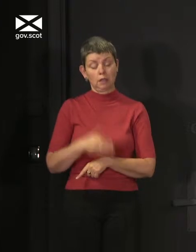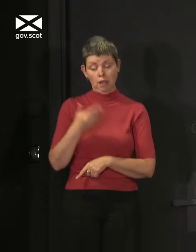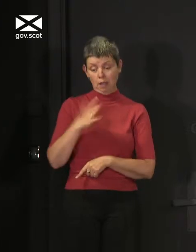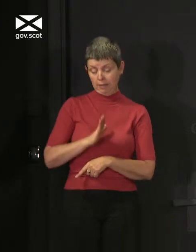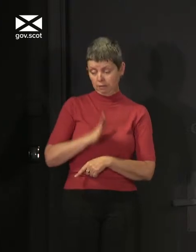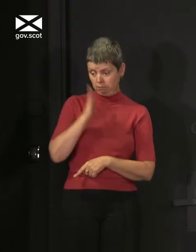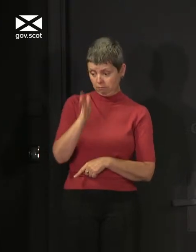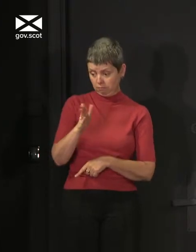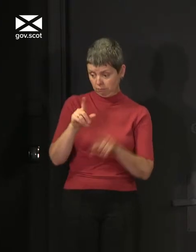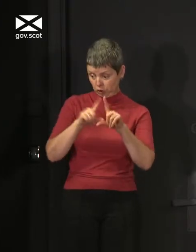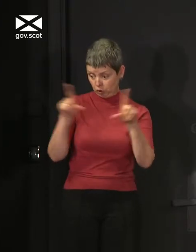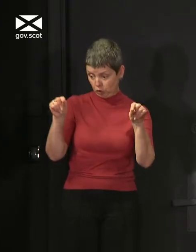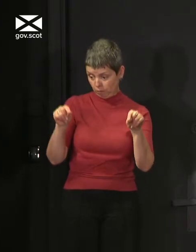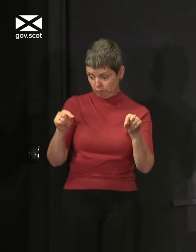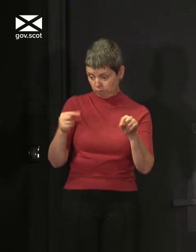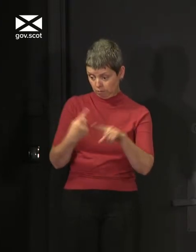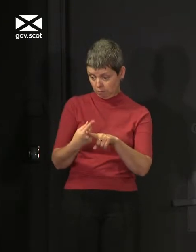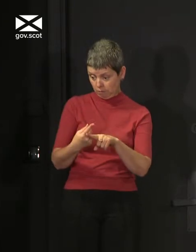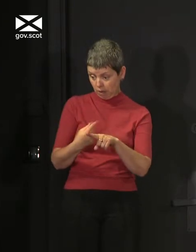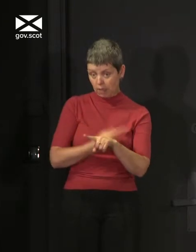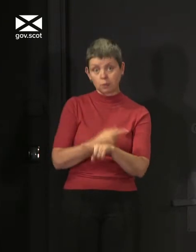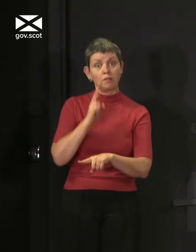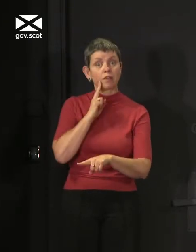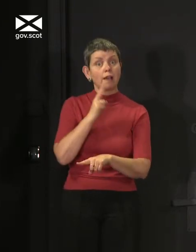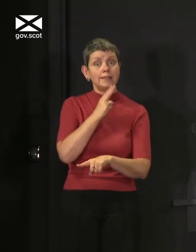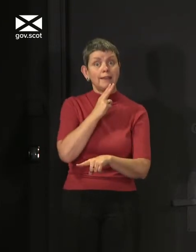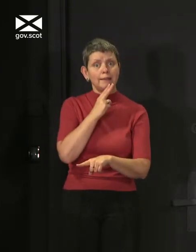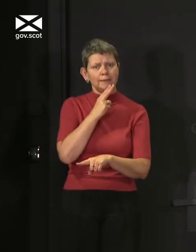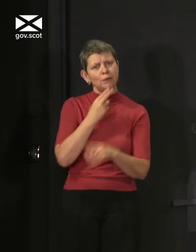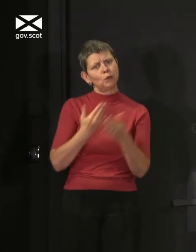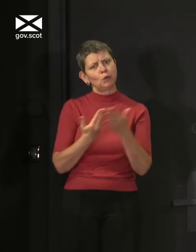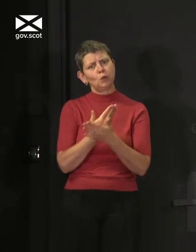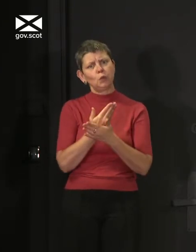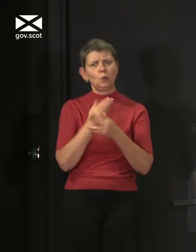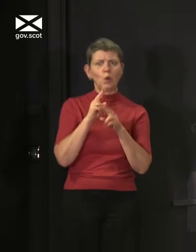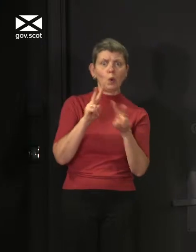last Friday, a week ago today New Look, and the comment I'm making here is not about face